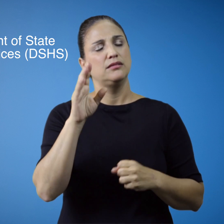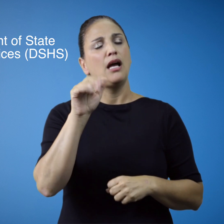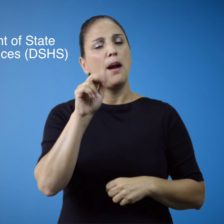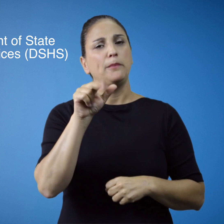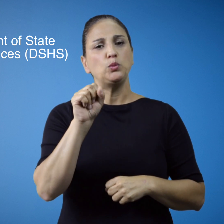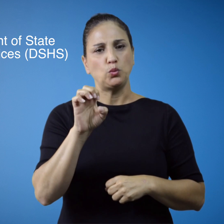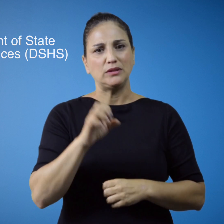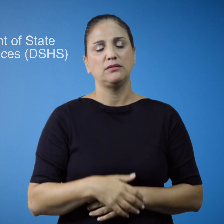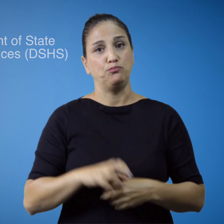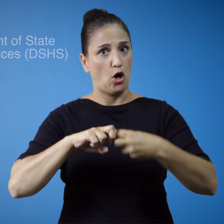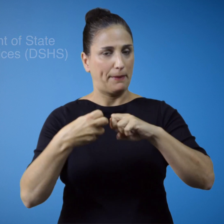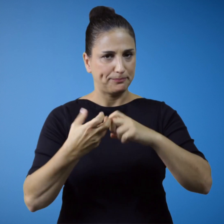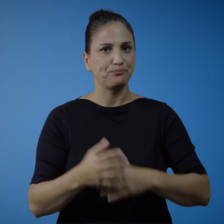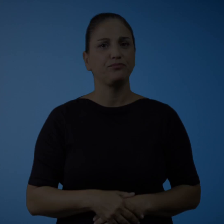mental health, and substance abuse issues.